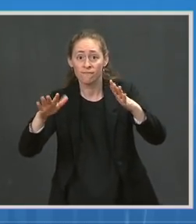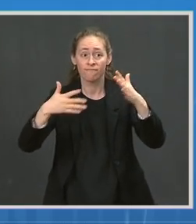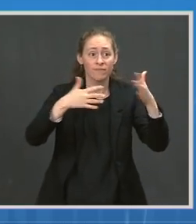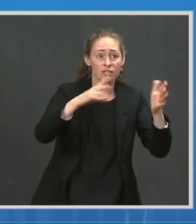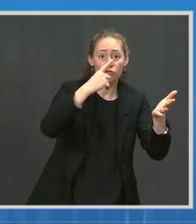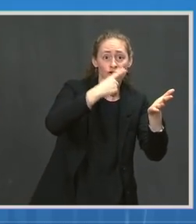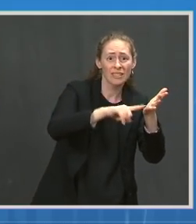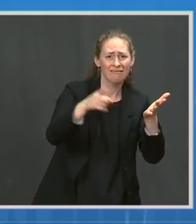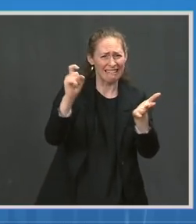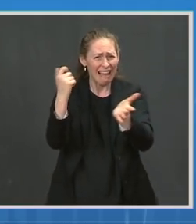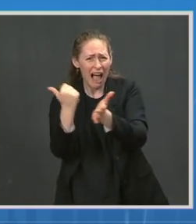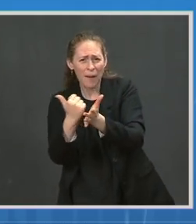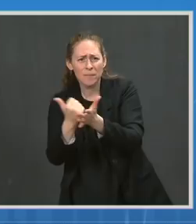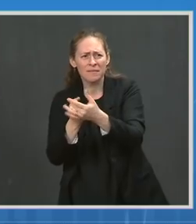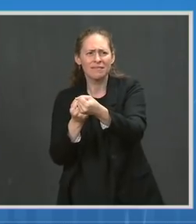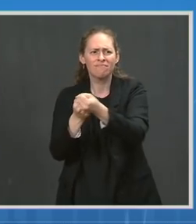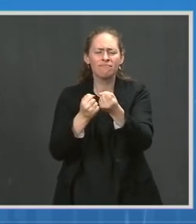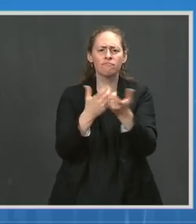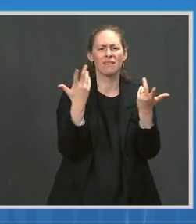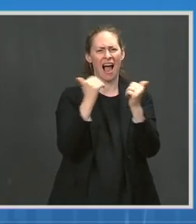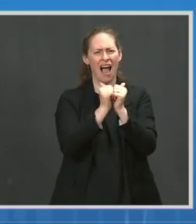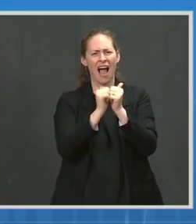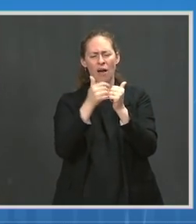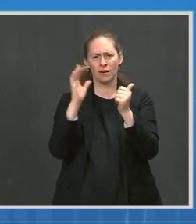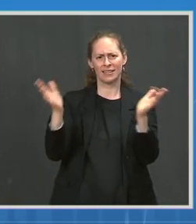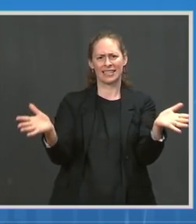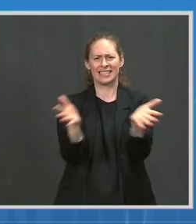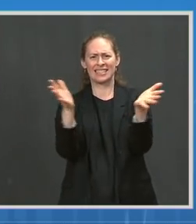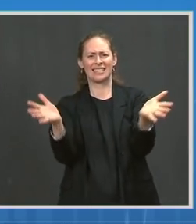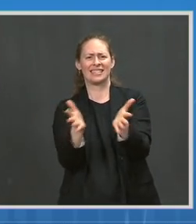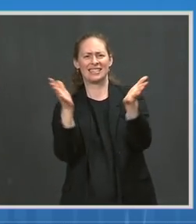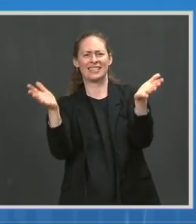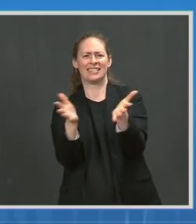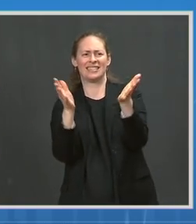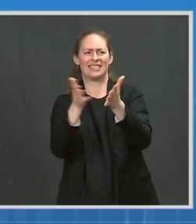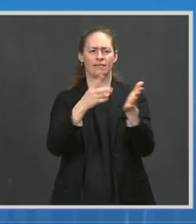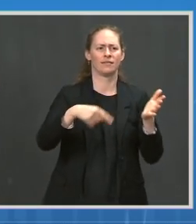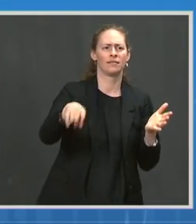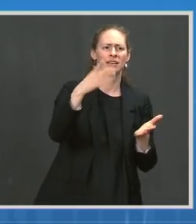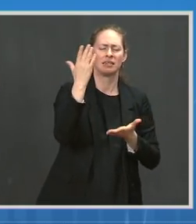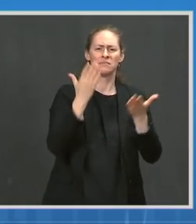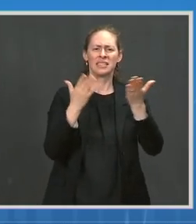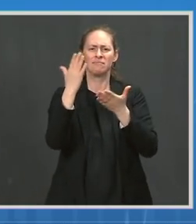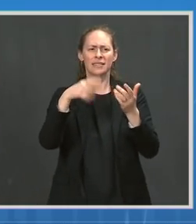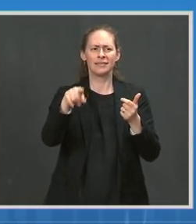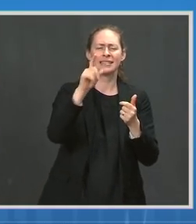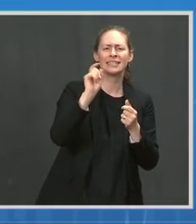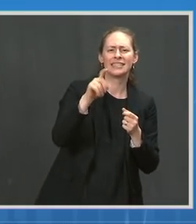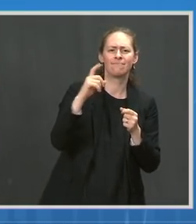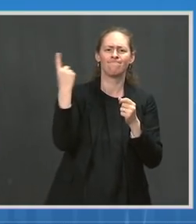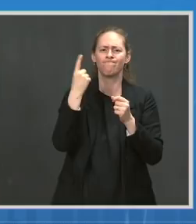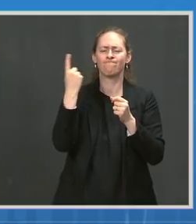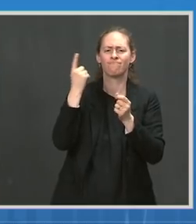And see what help you can offer them to help those who might need extra assistance. Thank you.